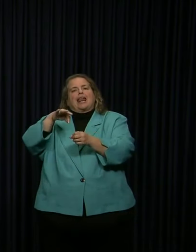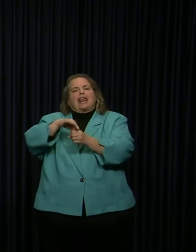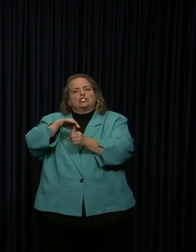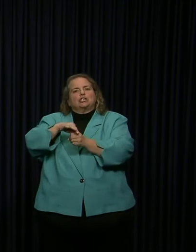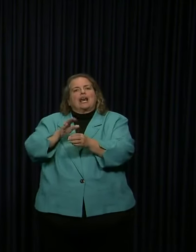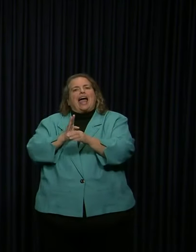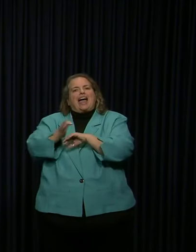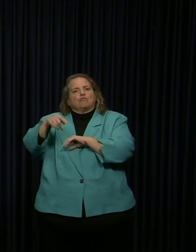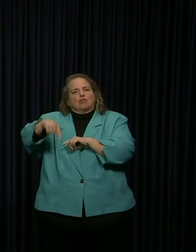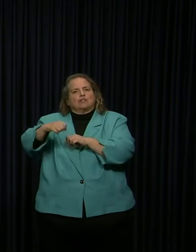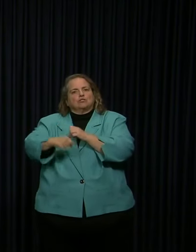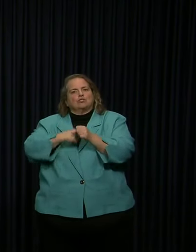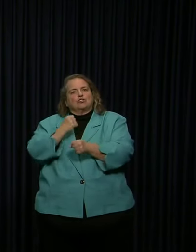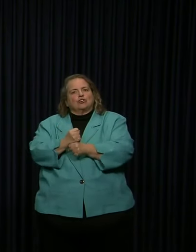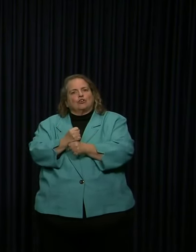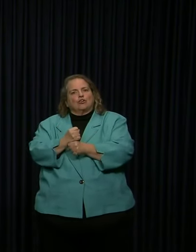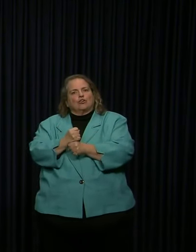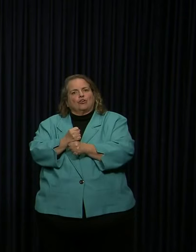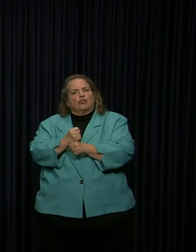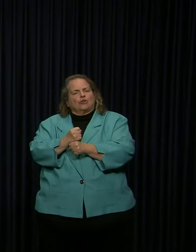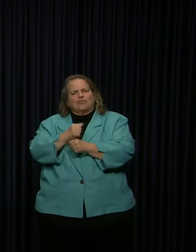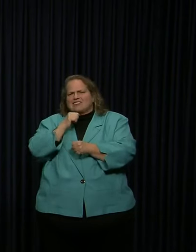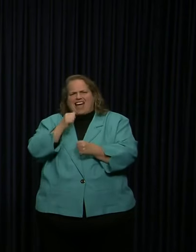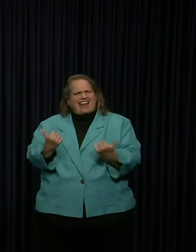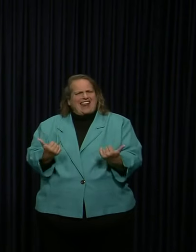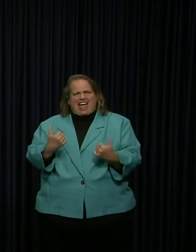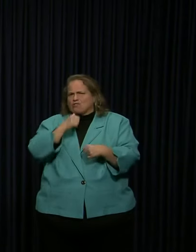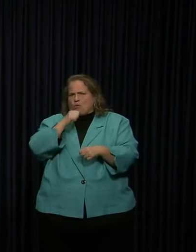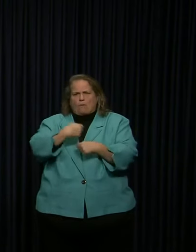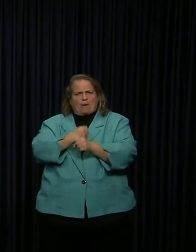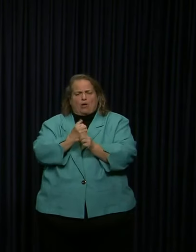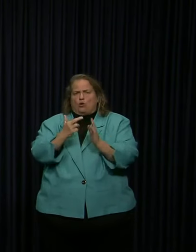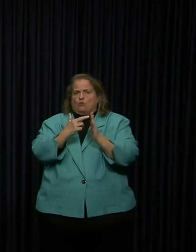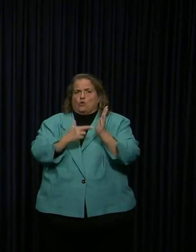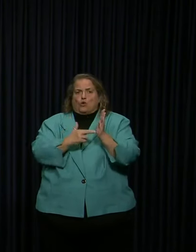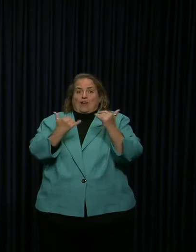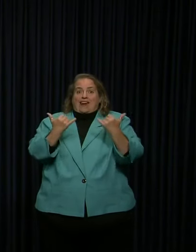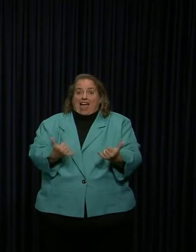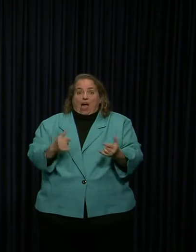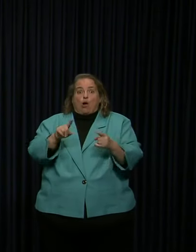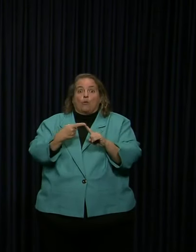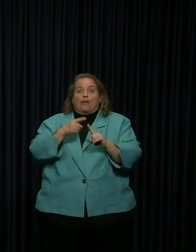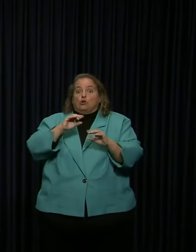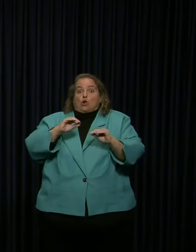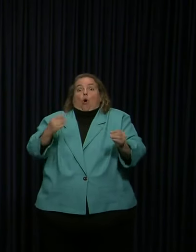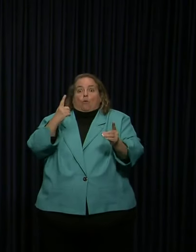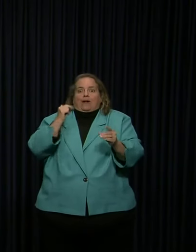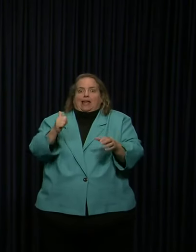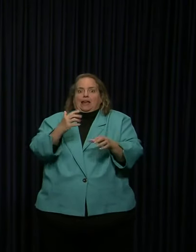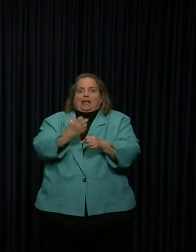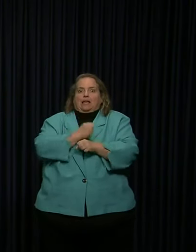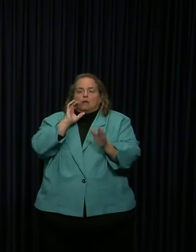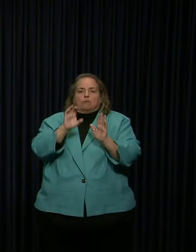YOU CAN'T PUT PEOPLE IN THAT TYPE OF DANGER. IN PERSON VOTING IN THE MIDDLE